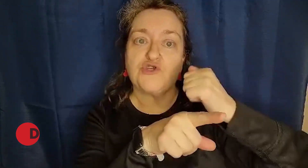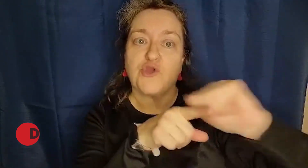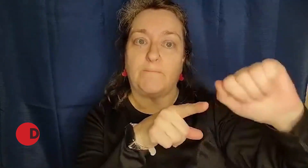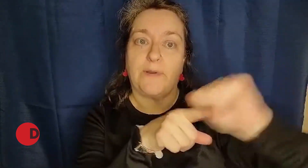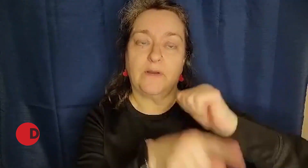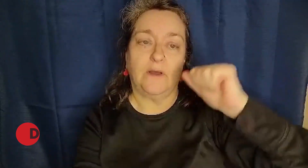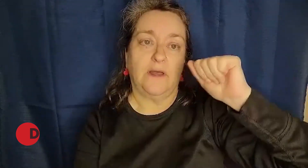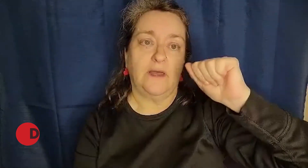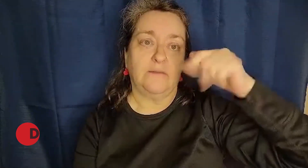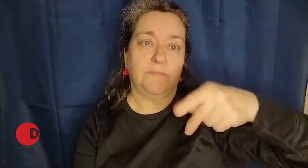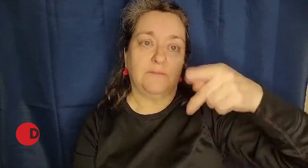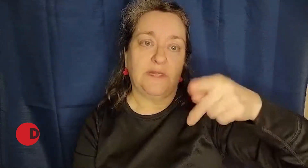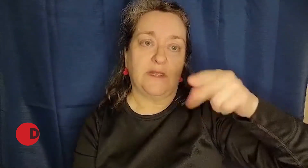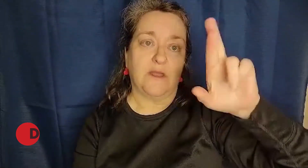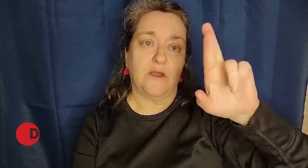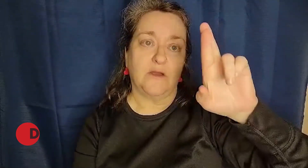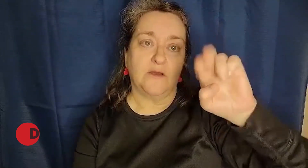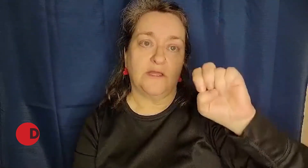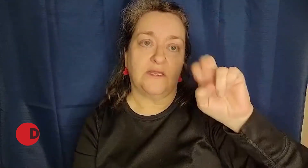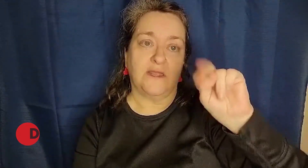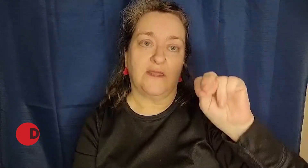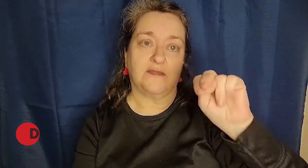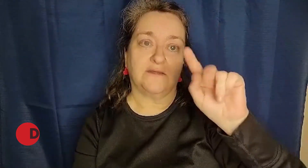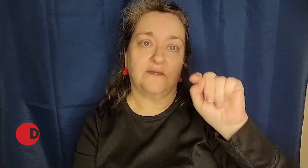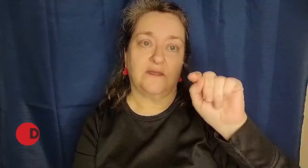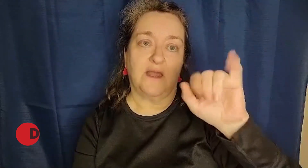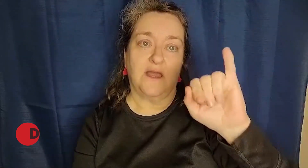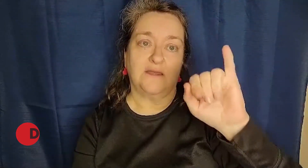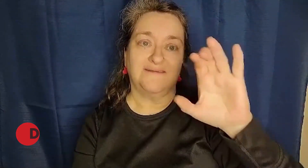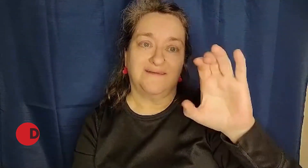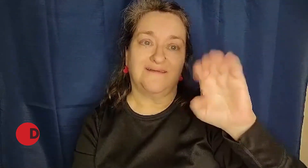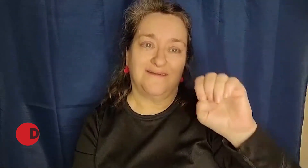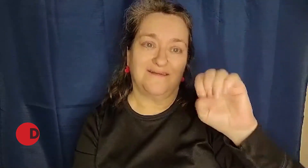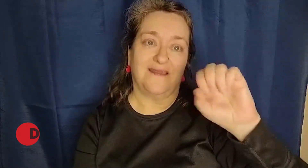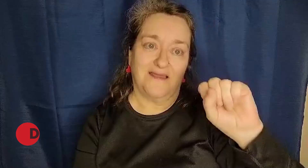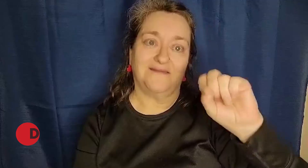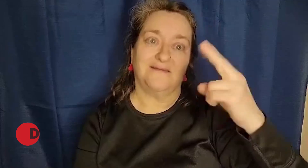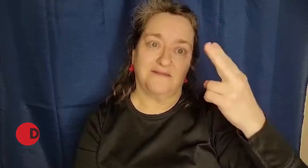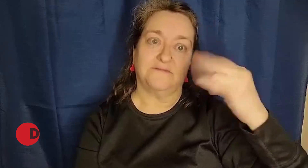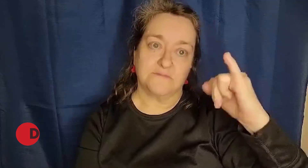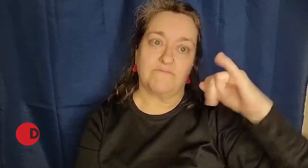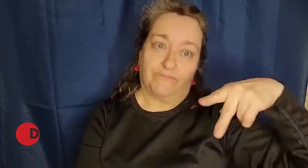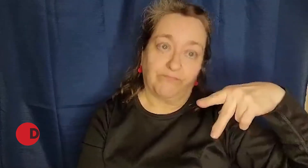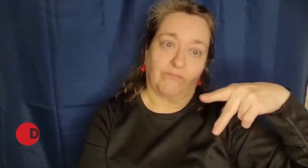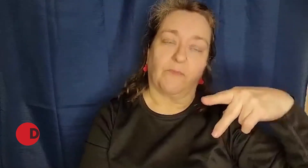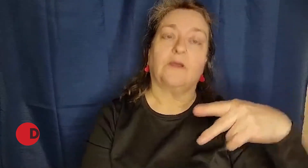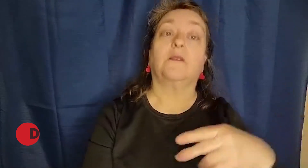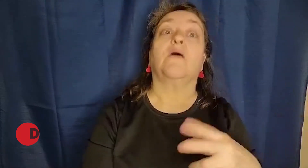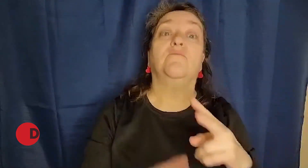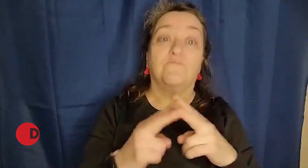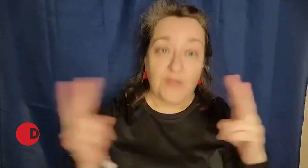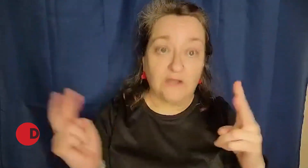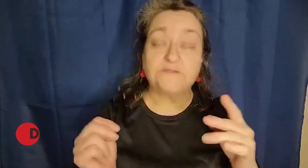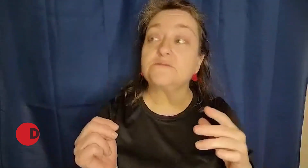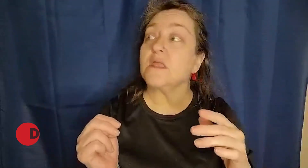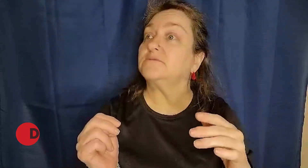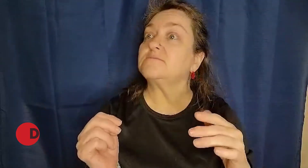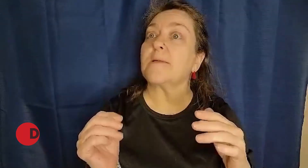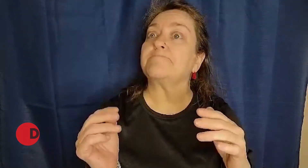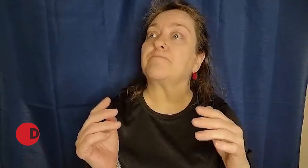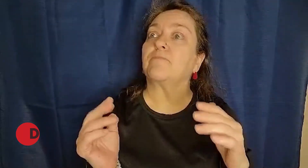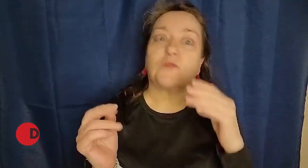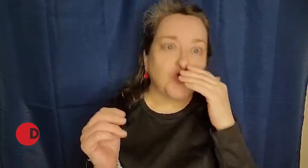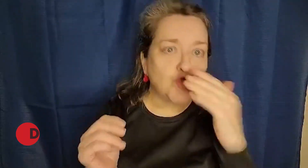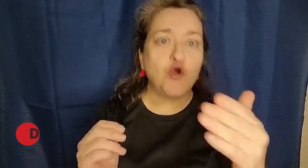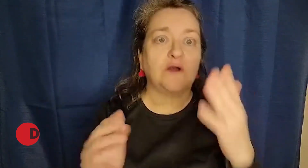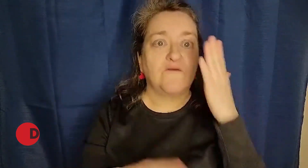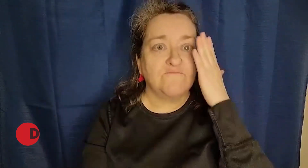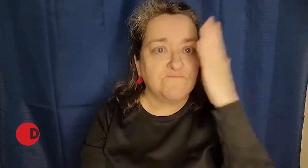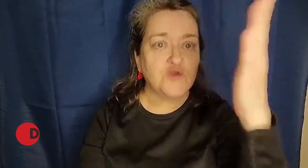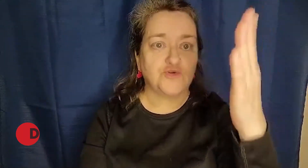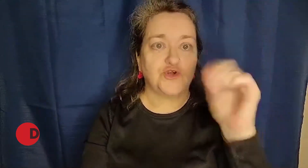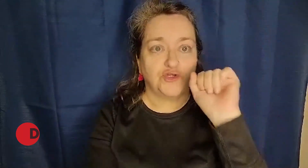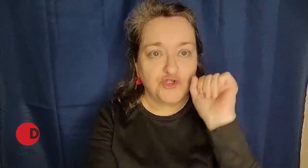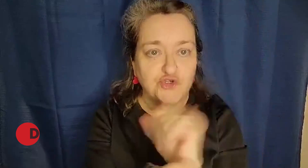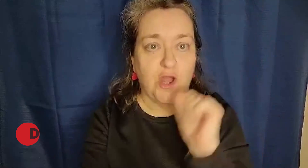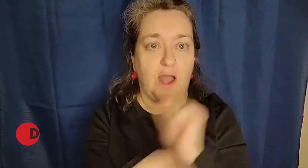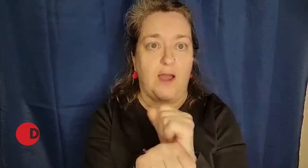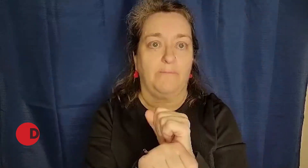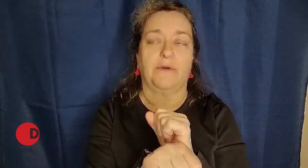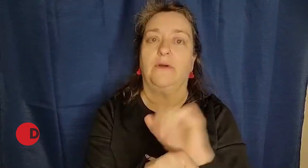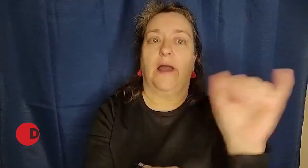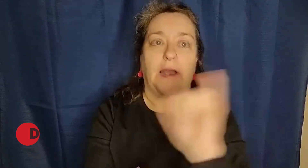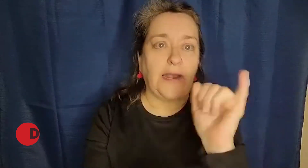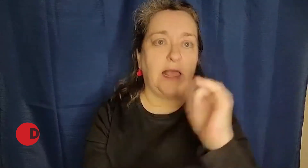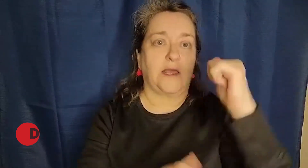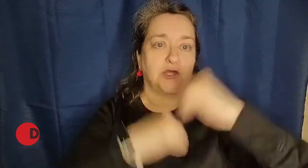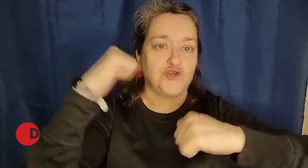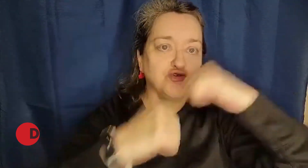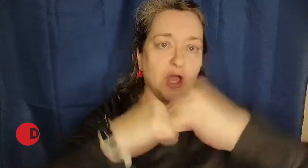An apprenticeship - a-p-p-r-e-n-t-i-c-e-s-h-i-p, it’s a very good future job, like for example,